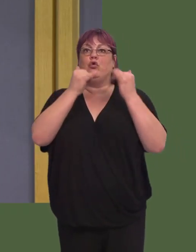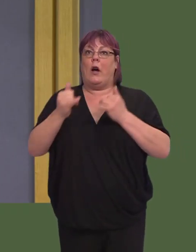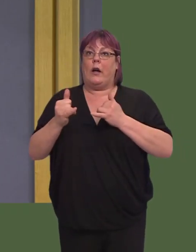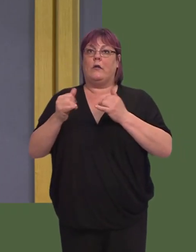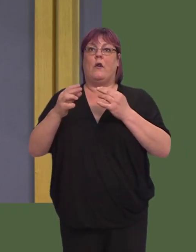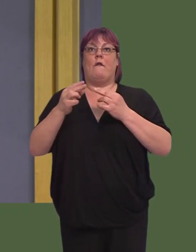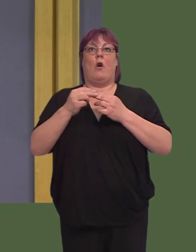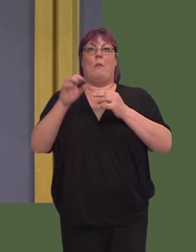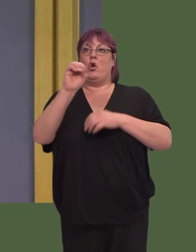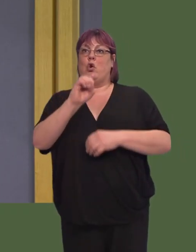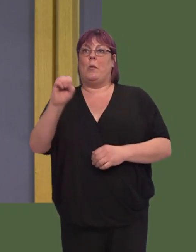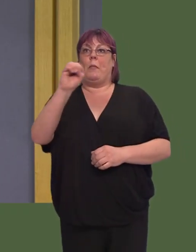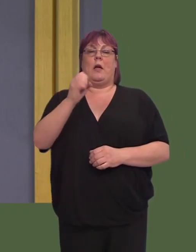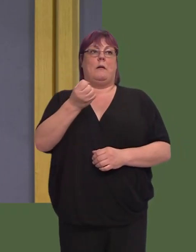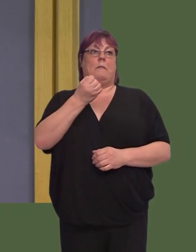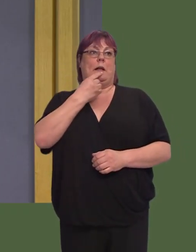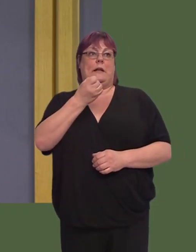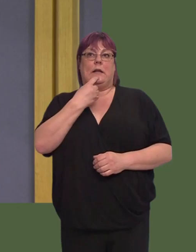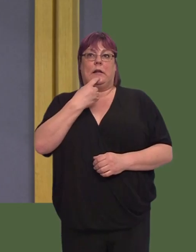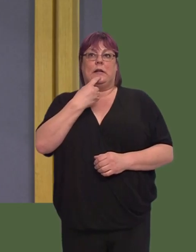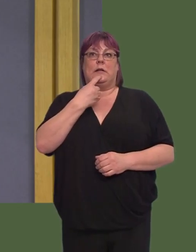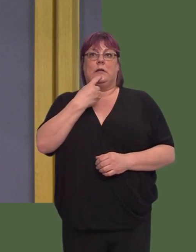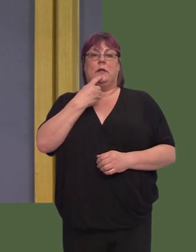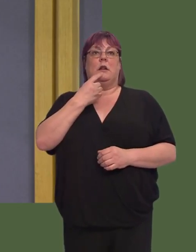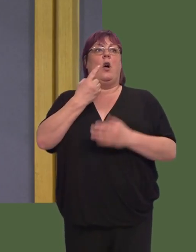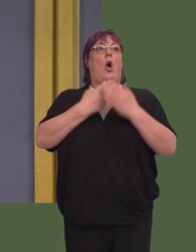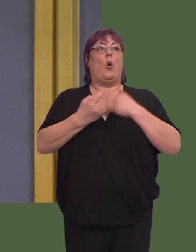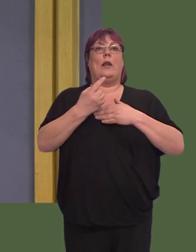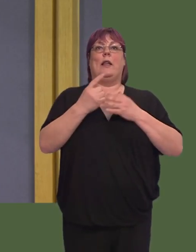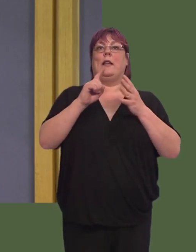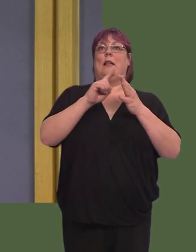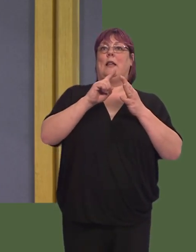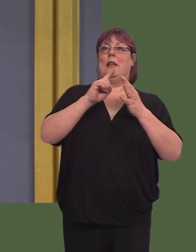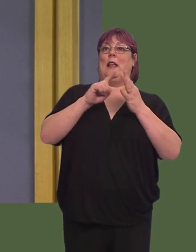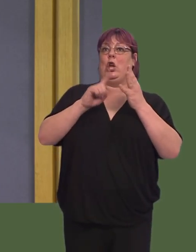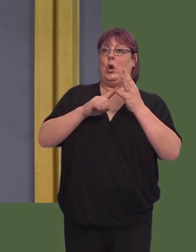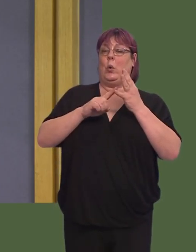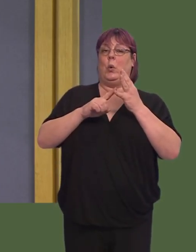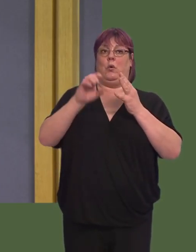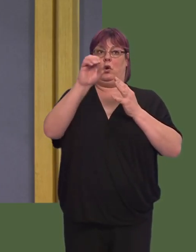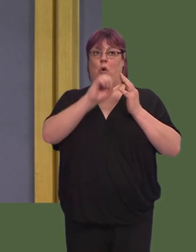Only EEA and EU member states benefit from clinical trials and treatments, so I'd like